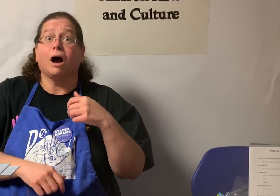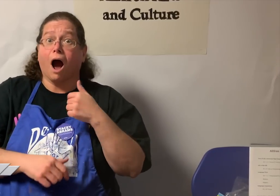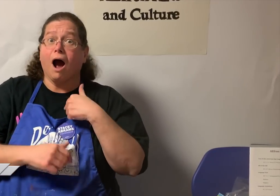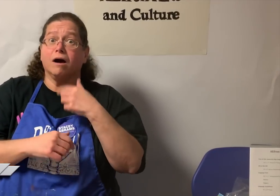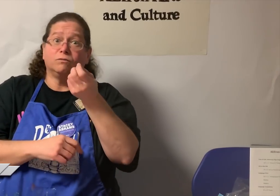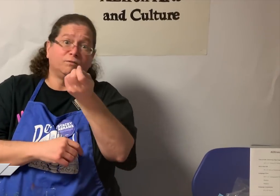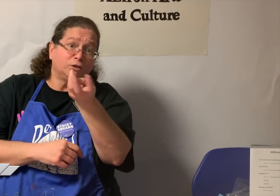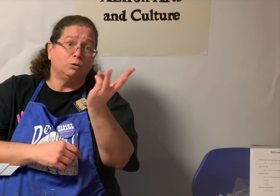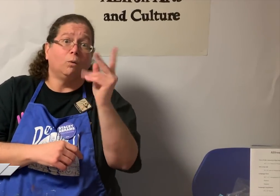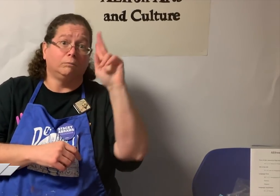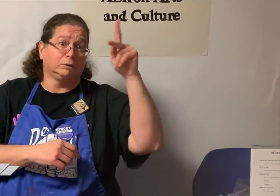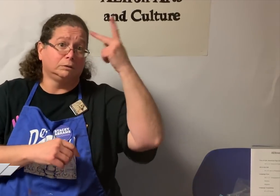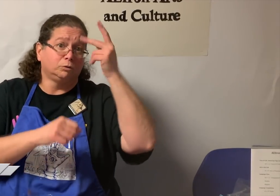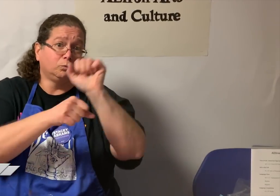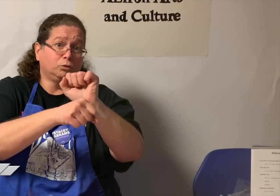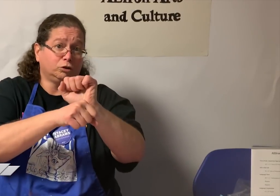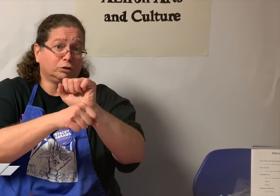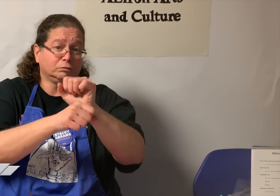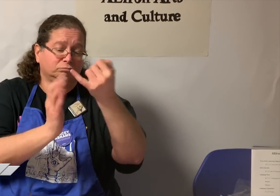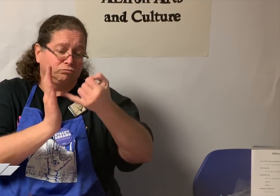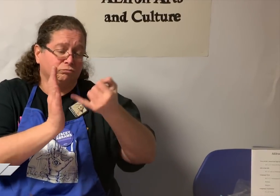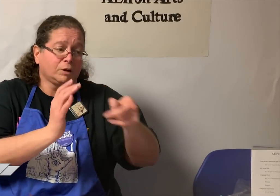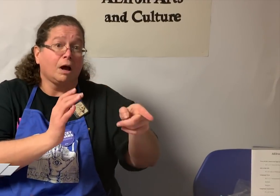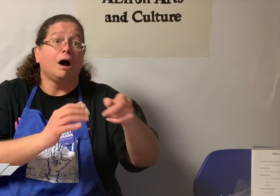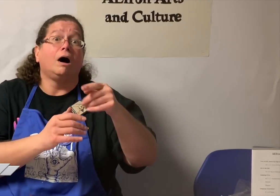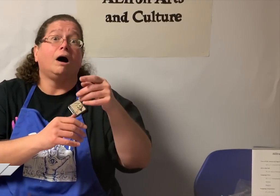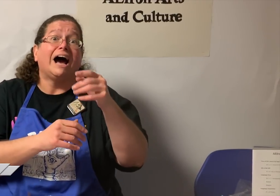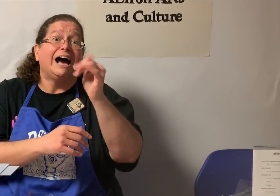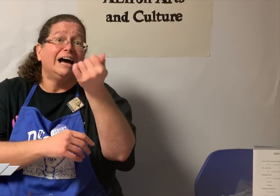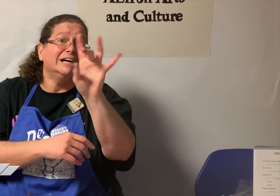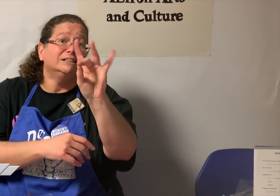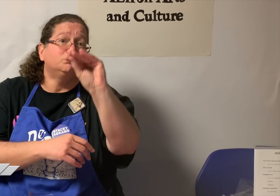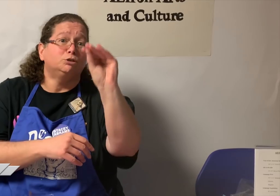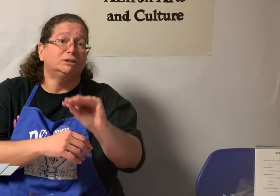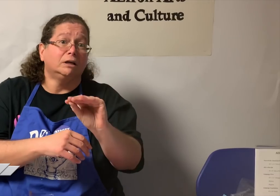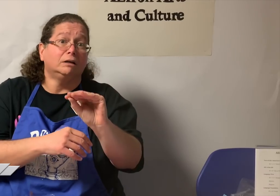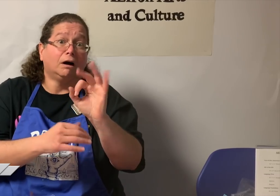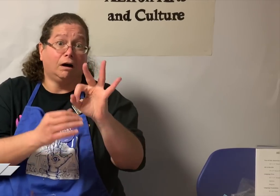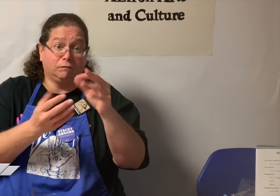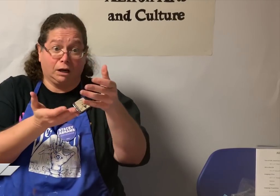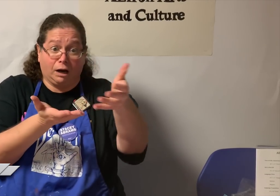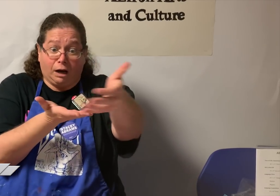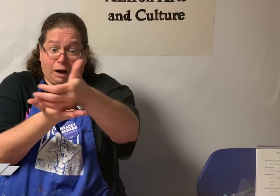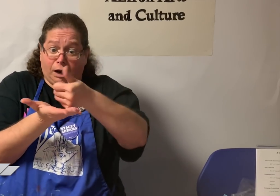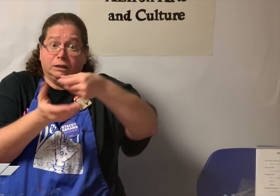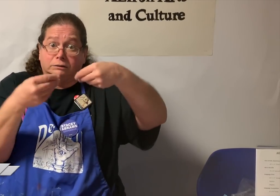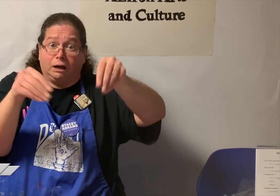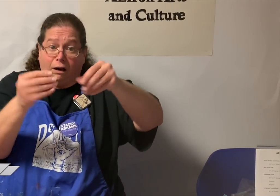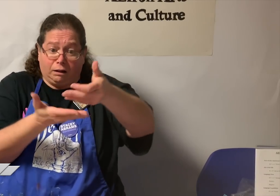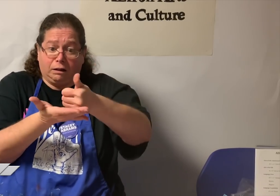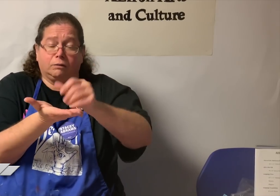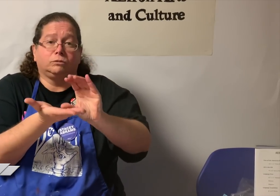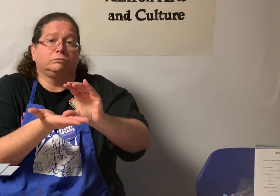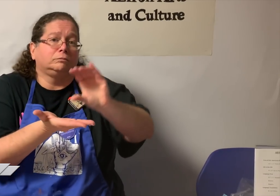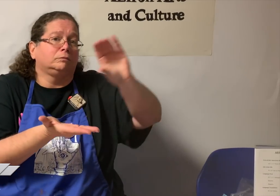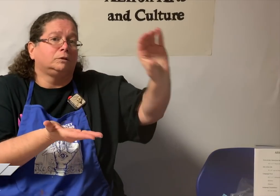I have a few political pieces of work and 80 percent of sales will be donated to the